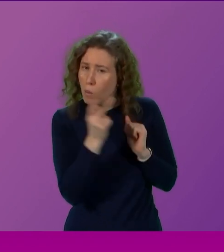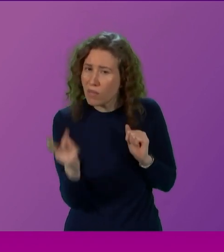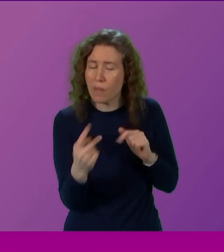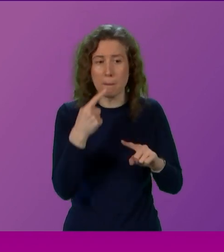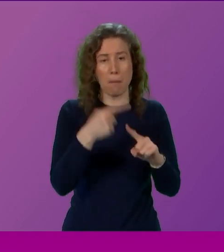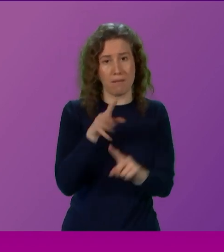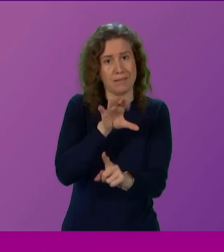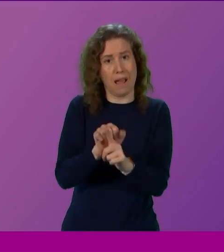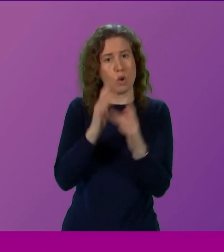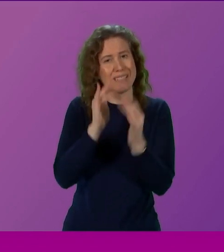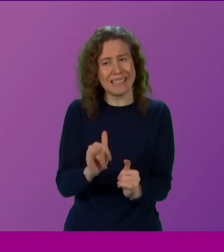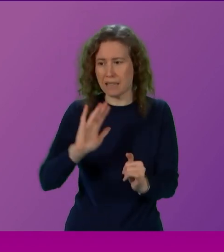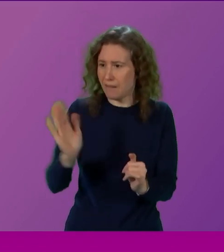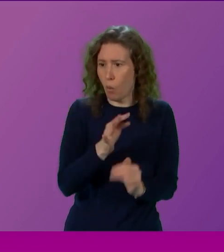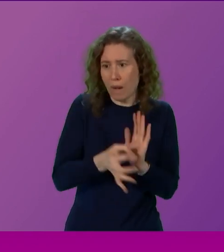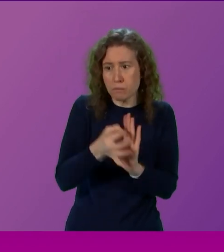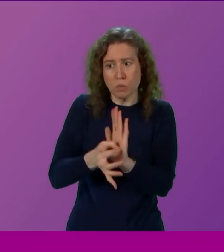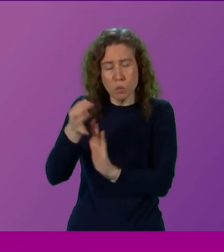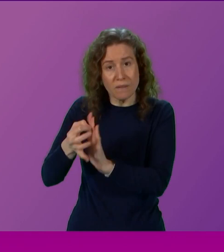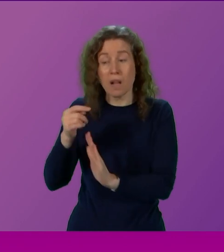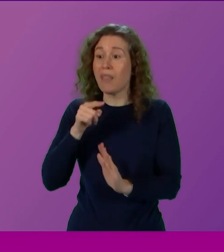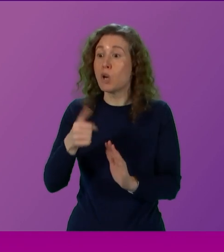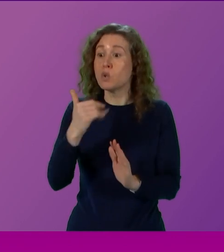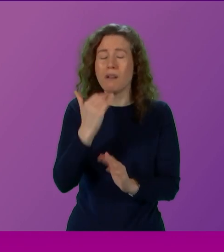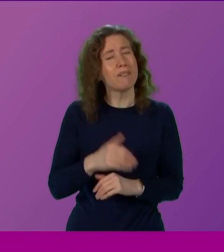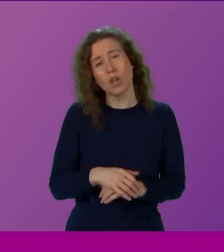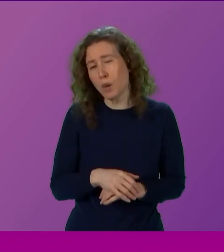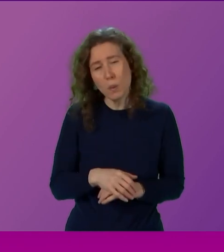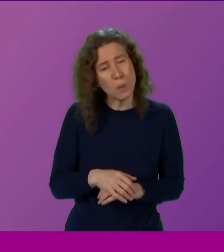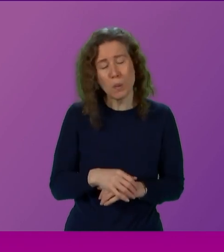diagnostic tests. Is the progress that has been made yet good enough? No—it is not. The challenge